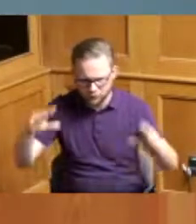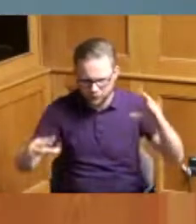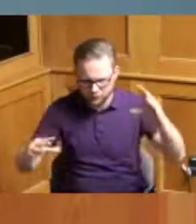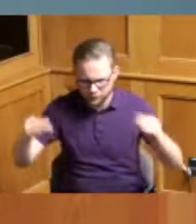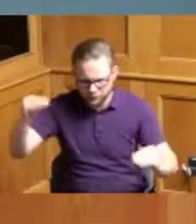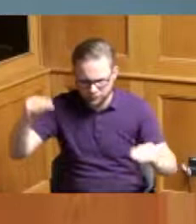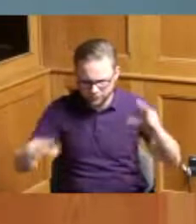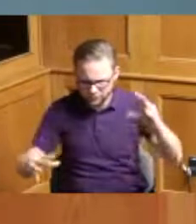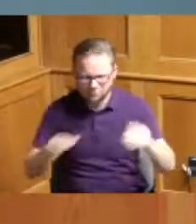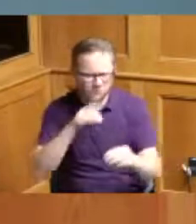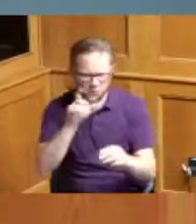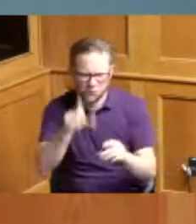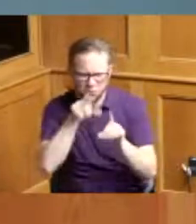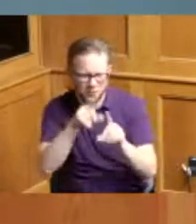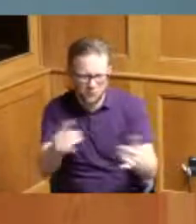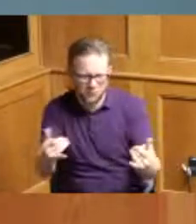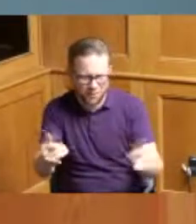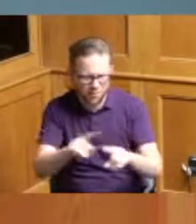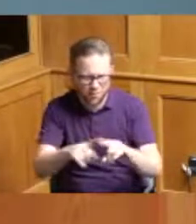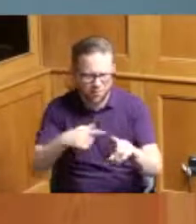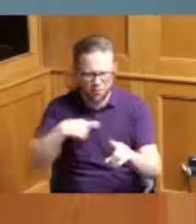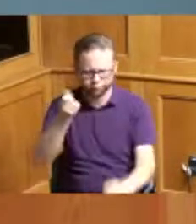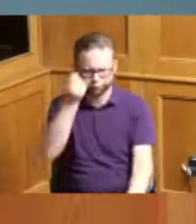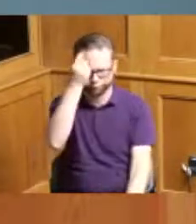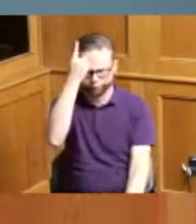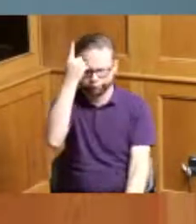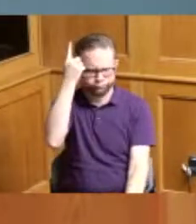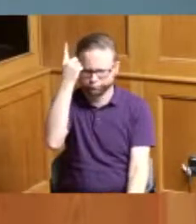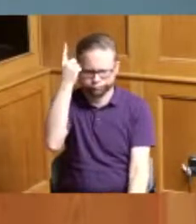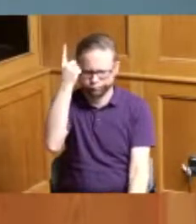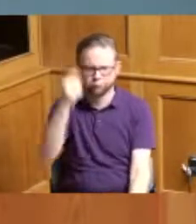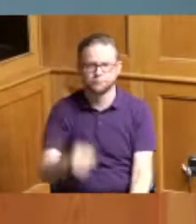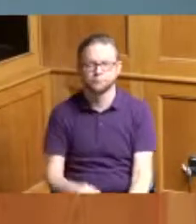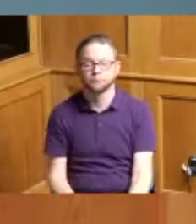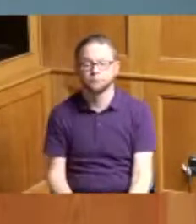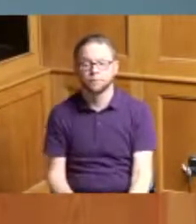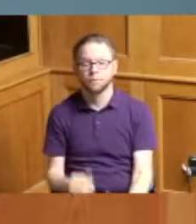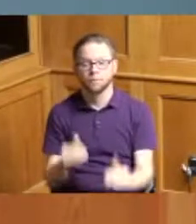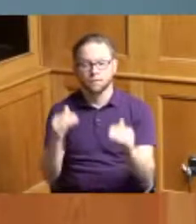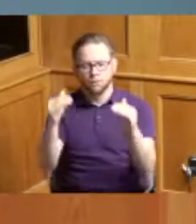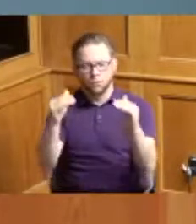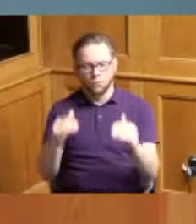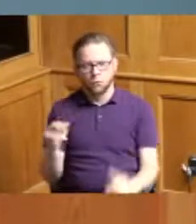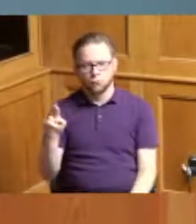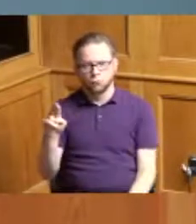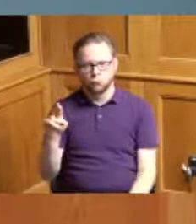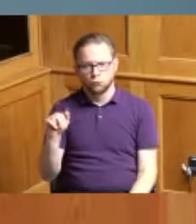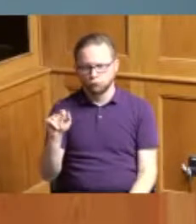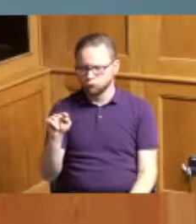have to answer that now but the other thing I noticed under the rate structure consideration